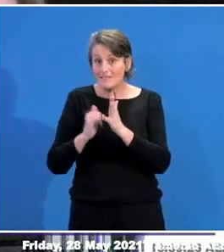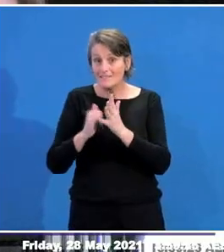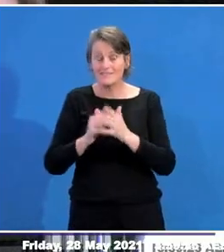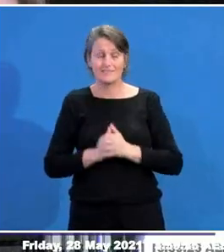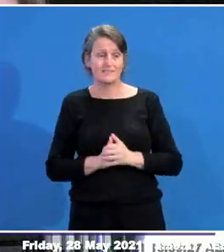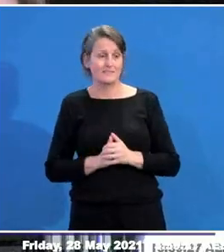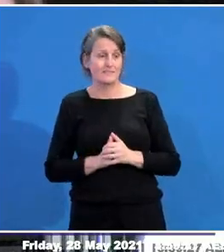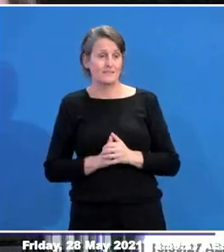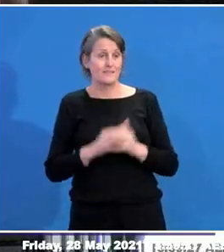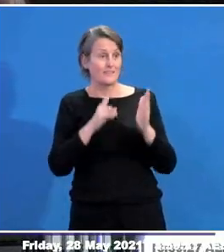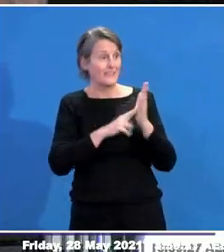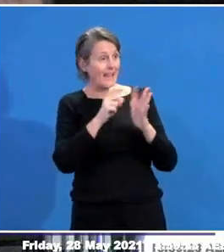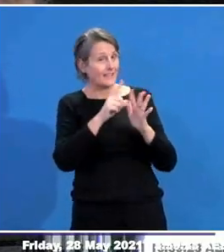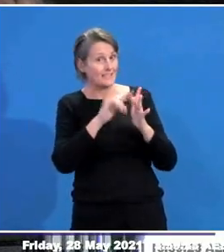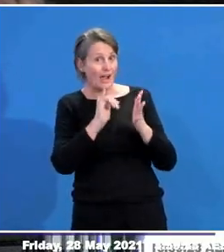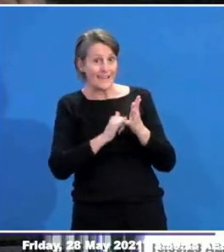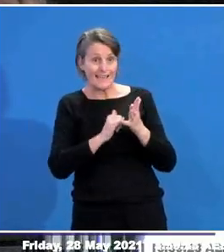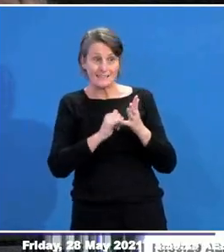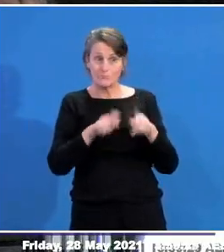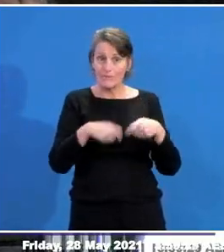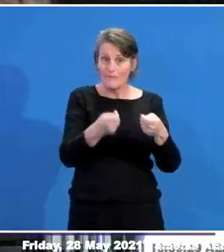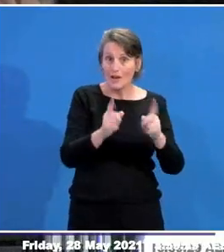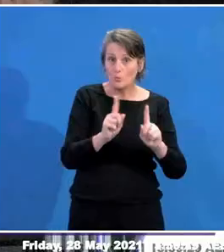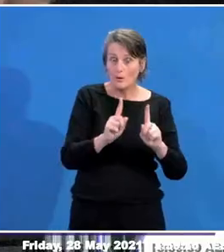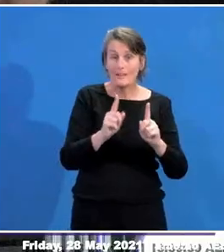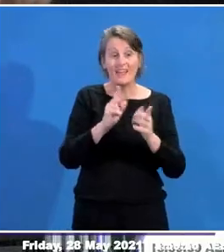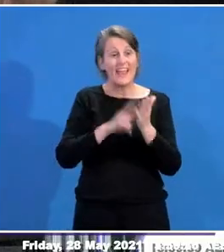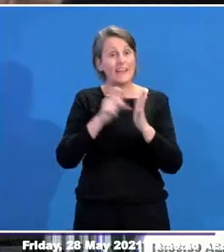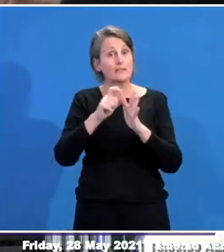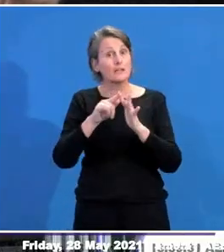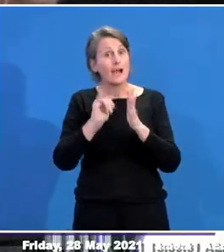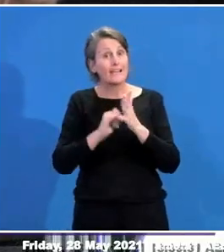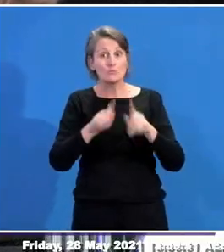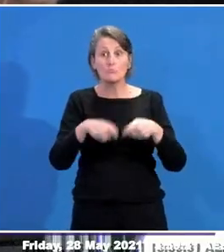the scheme, what the NDIS is there the NDIS is not a homelessness service.